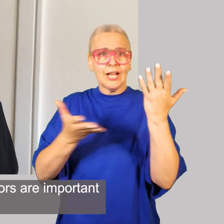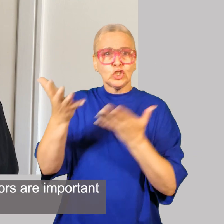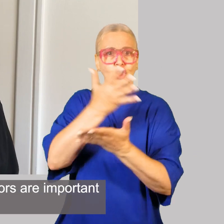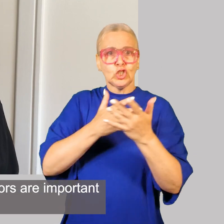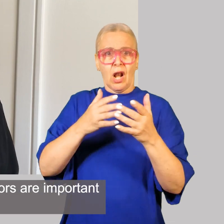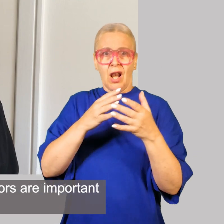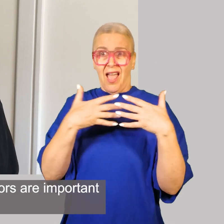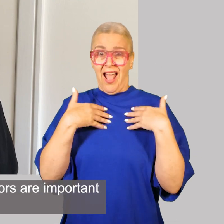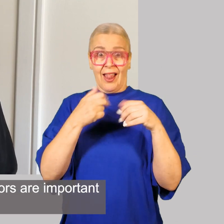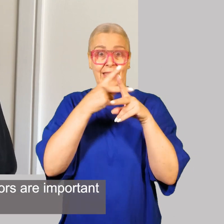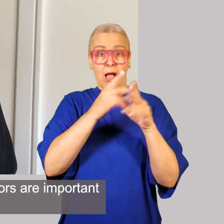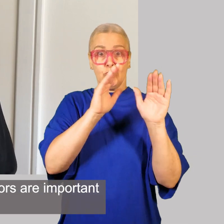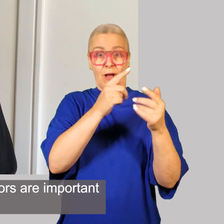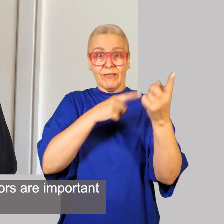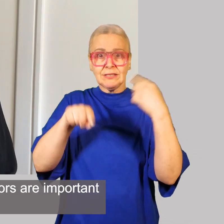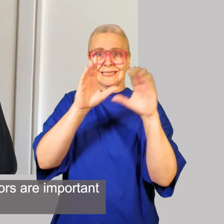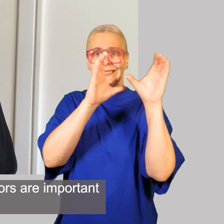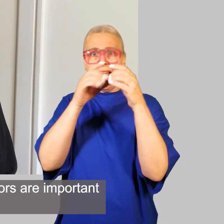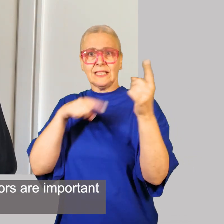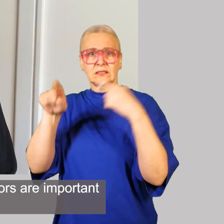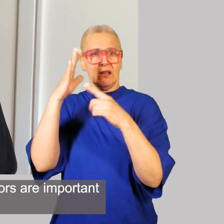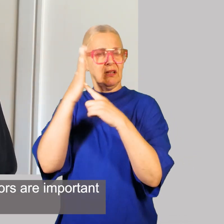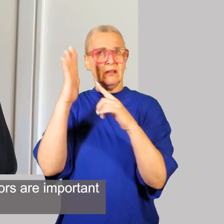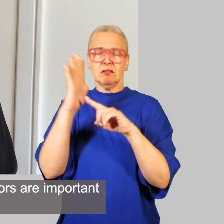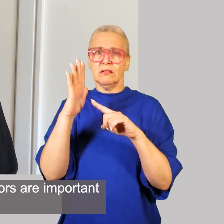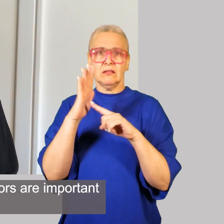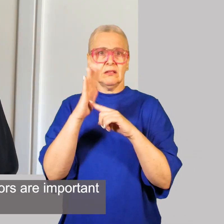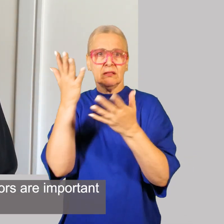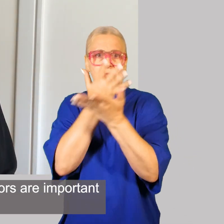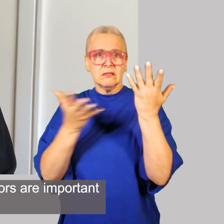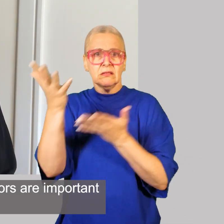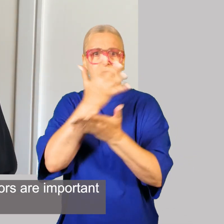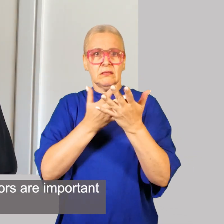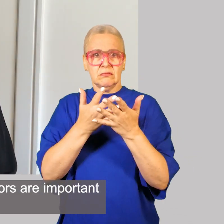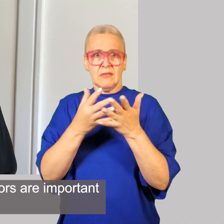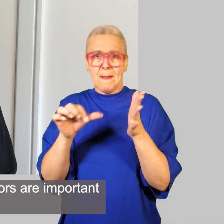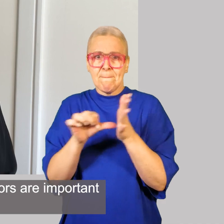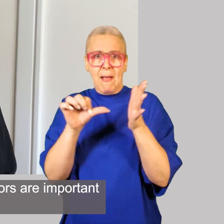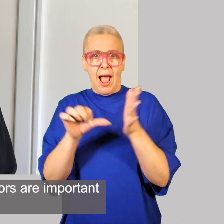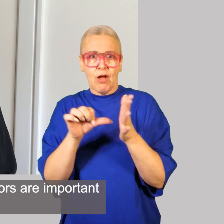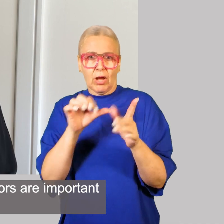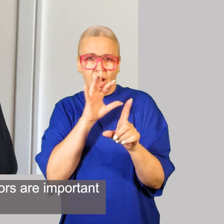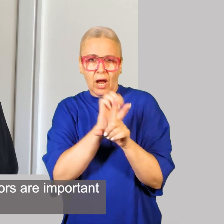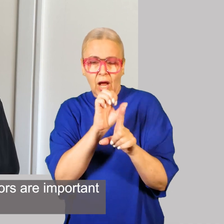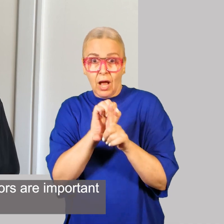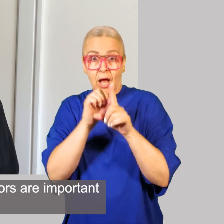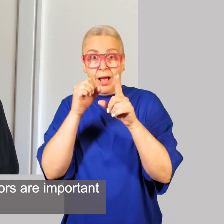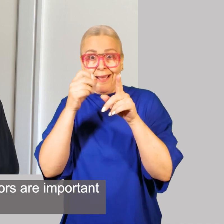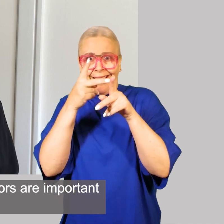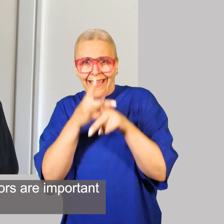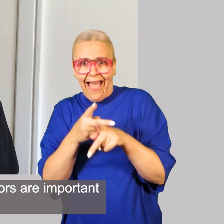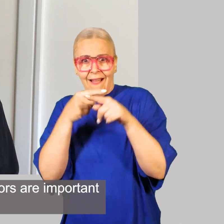systems between healthcare providers and sectors are important barriers to detection, care and follow-up.